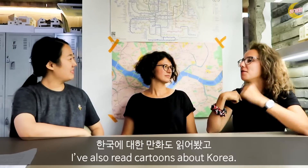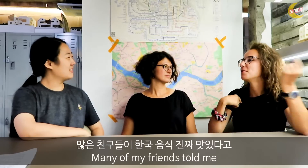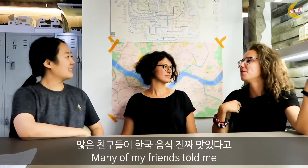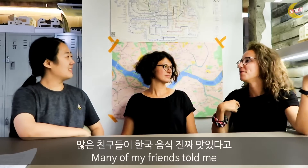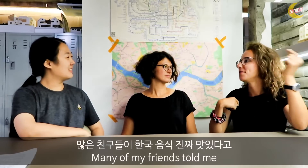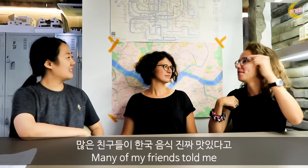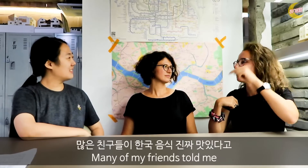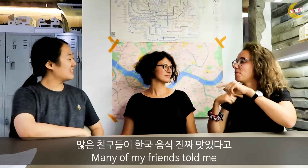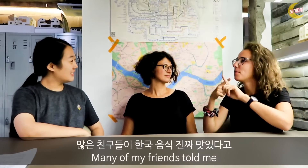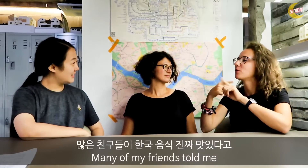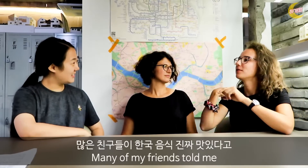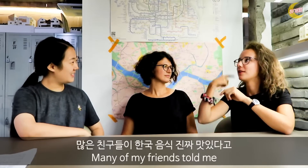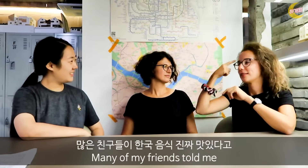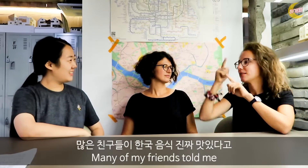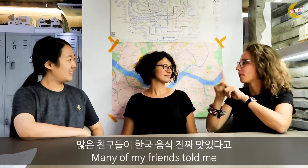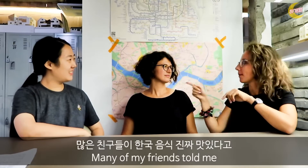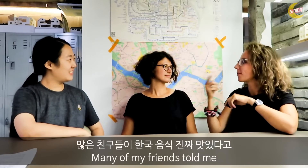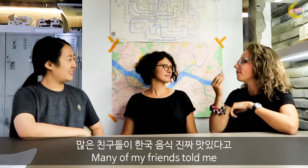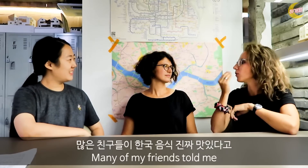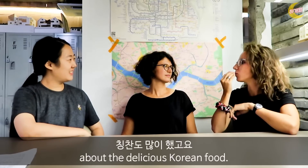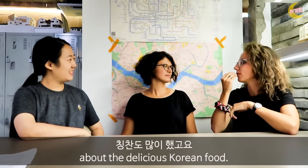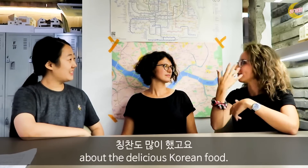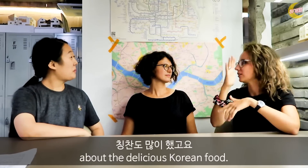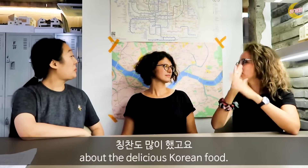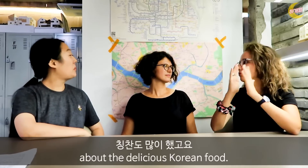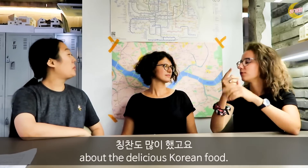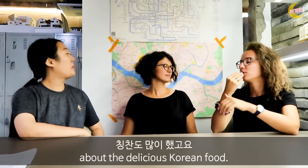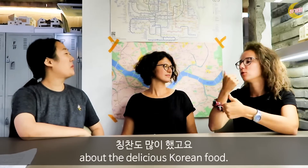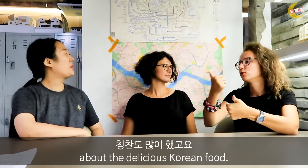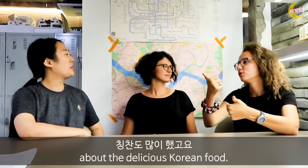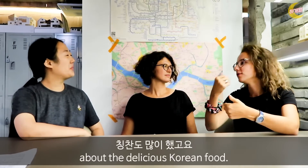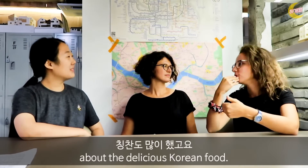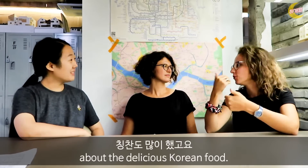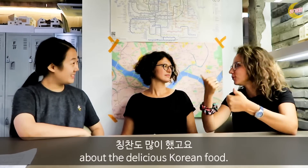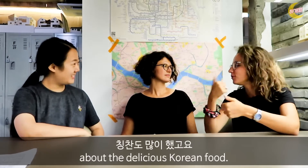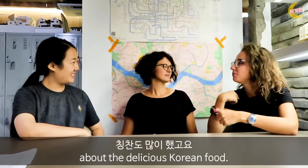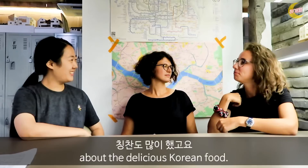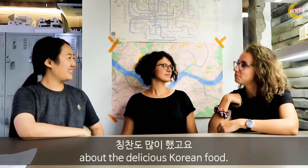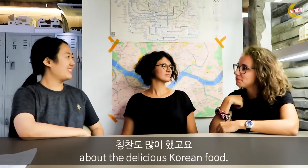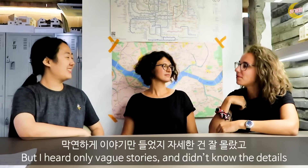Many of my friends told me about the delicious Korean food.